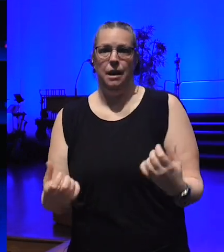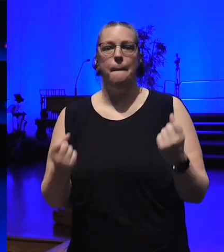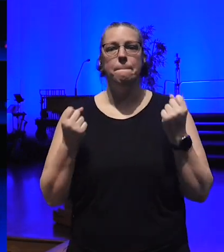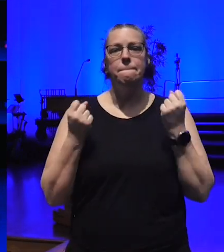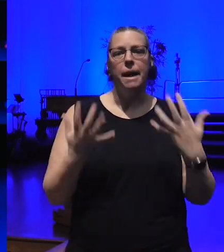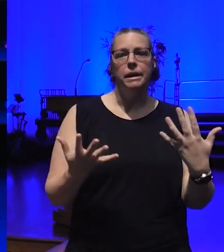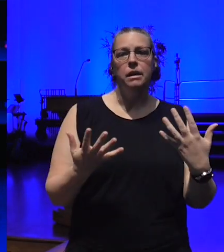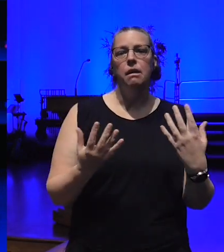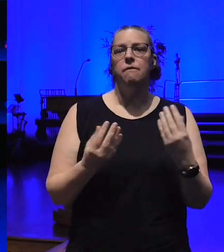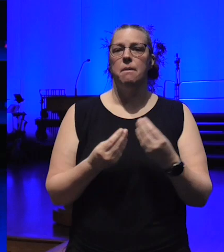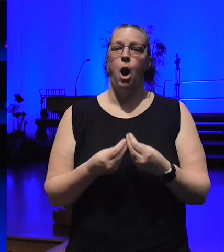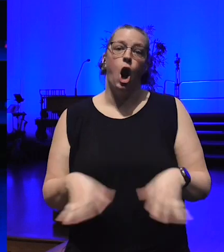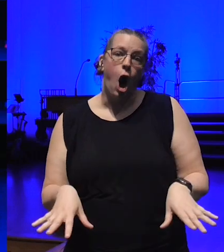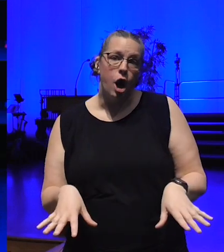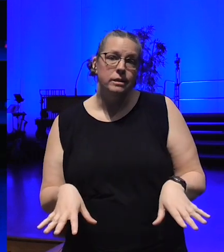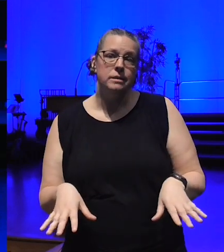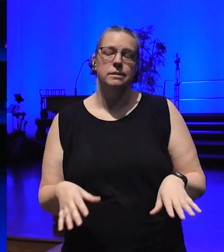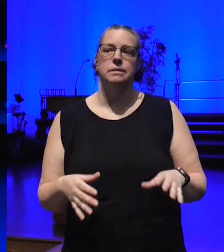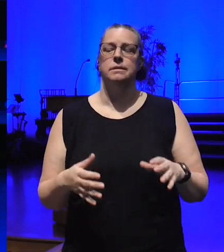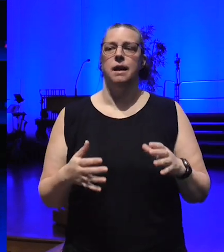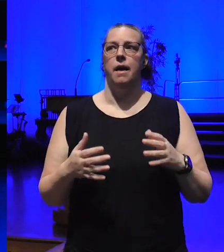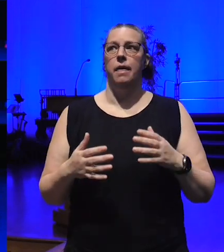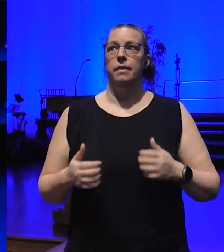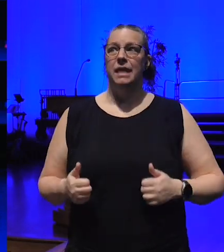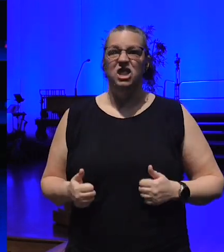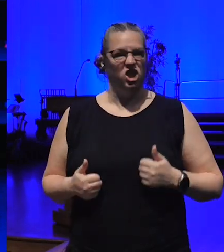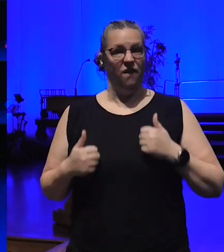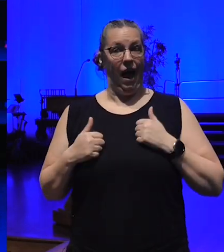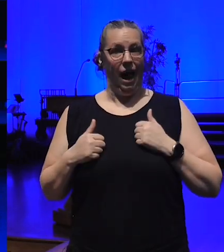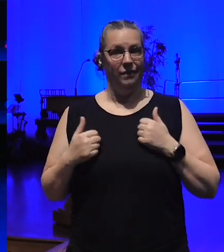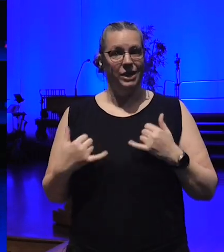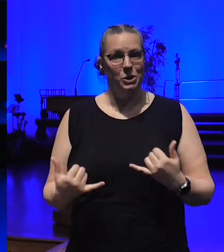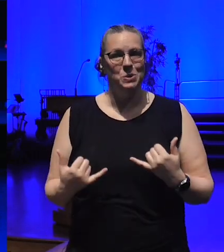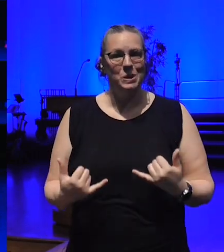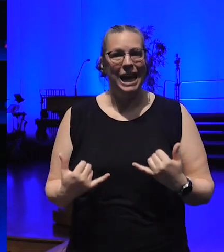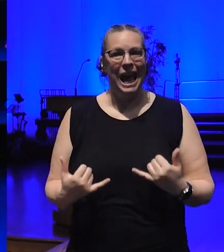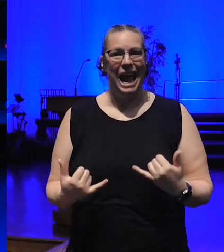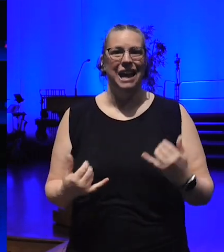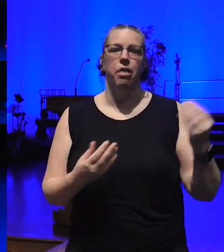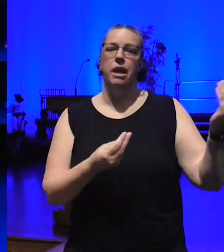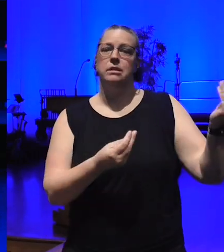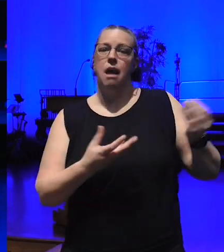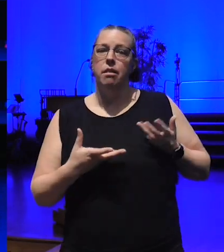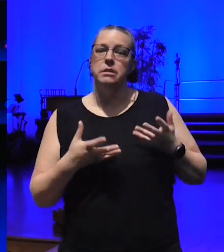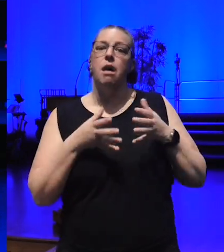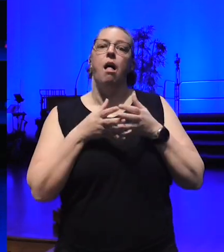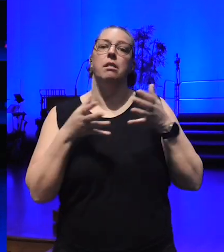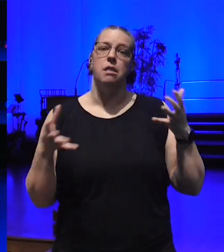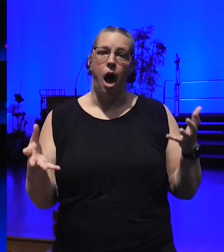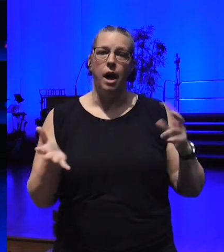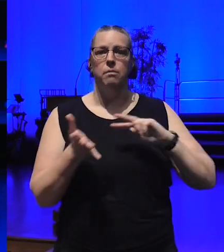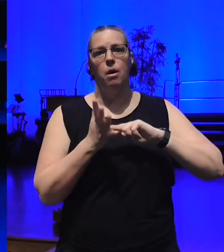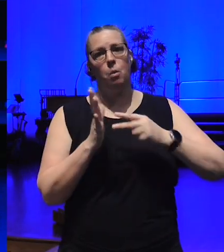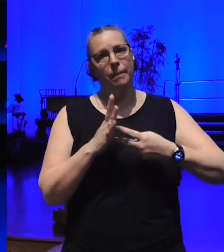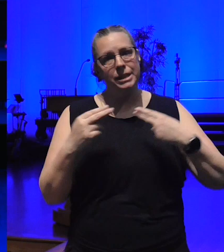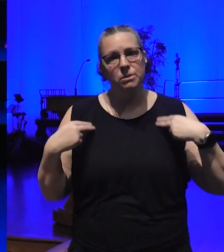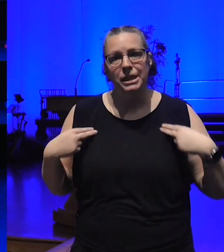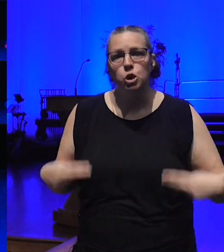have been lost survived up until today tell us a lot about what it means to be human about what it